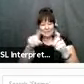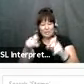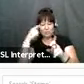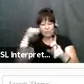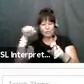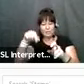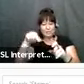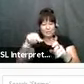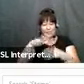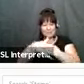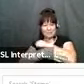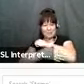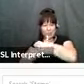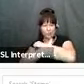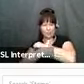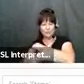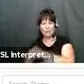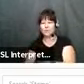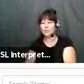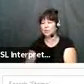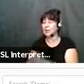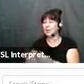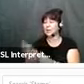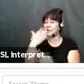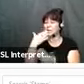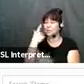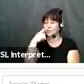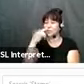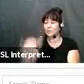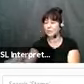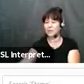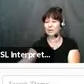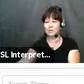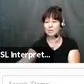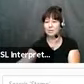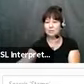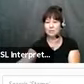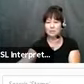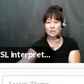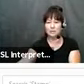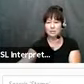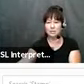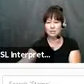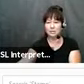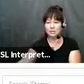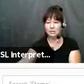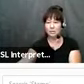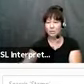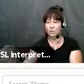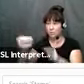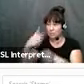OK, great, thanks very much for that. Are you seeing my screen here, correct? Yes, you're OK.